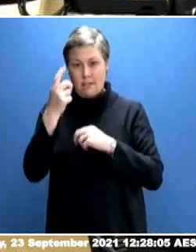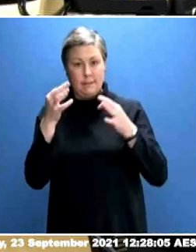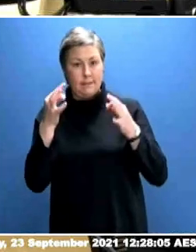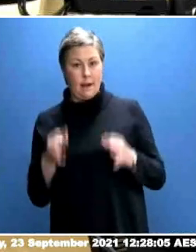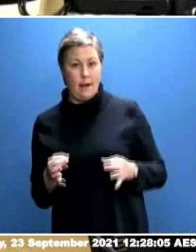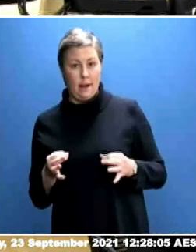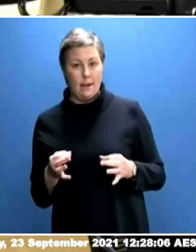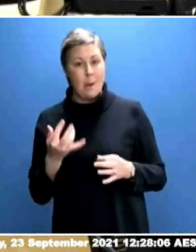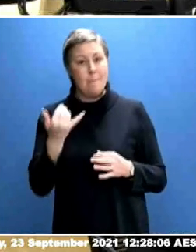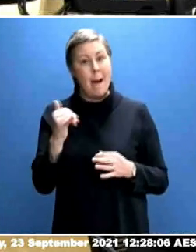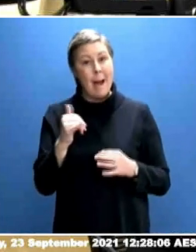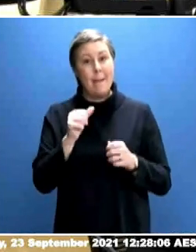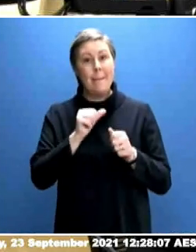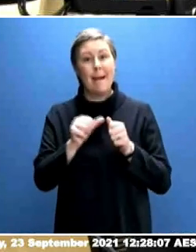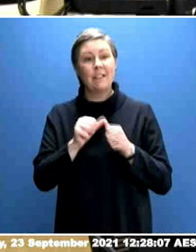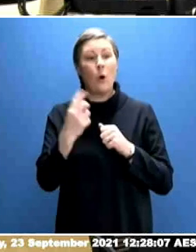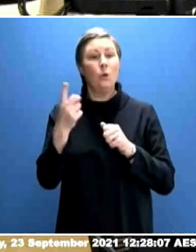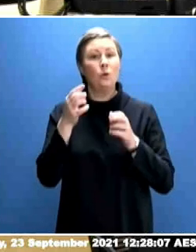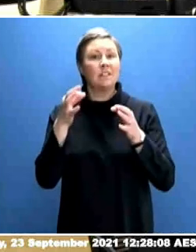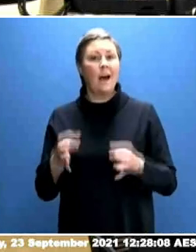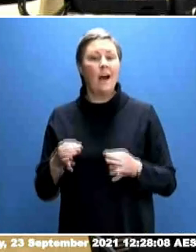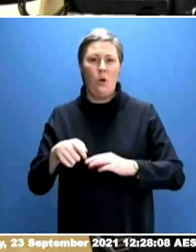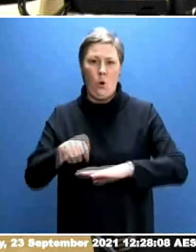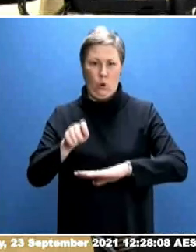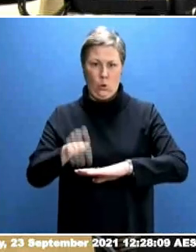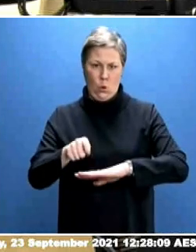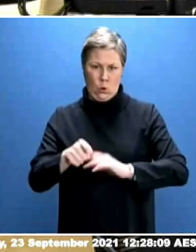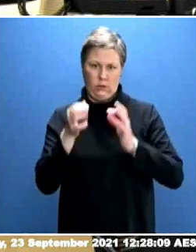to be the subject of court oversight or a judicial officer's decision?